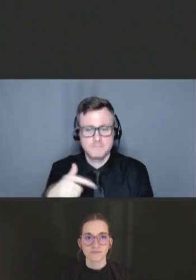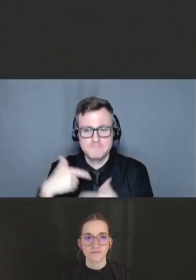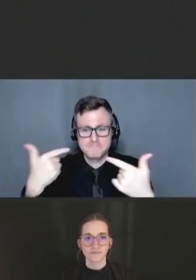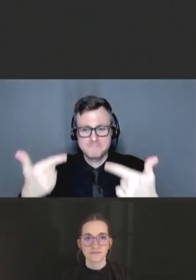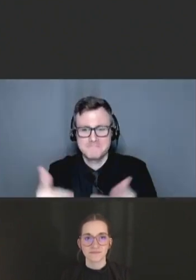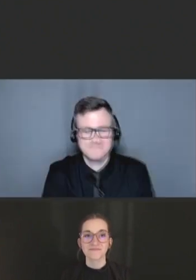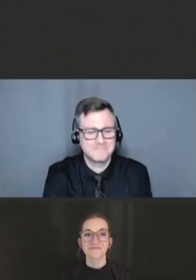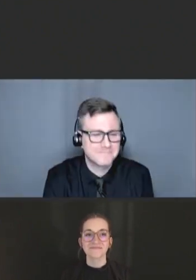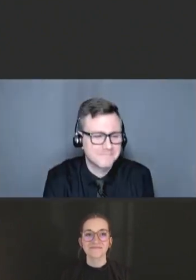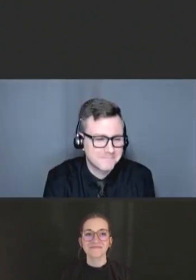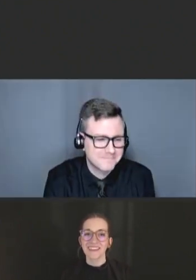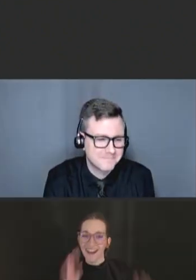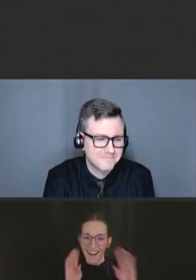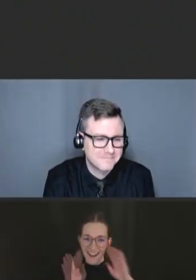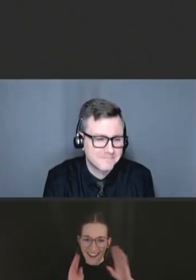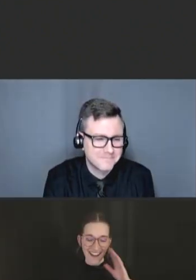Thank you, Dr. Hopkins.